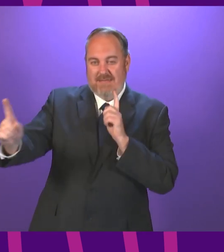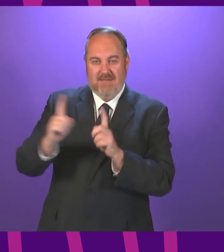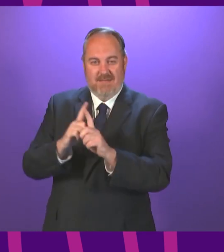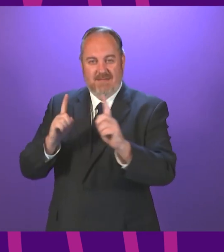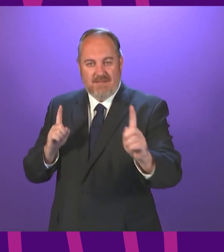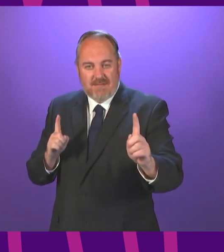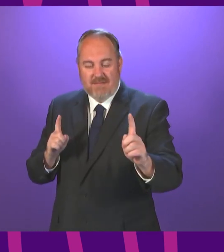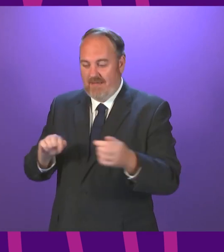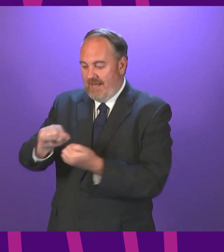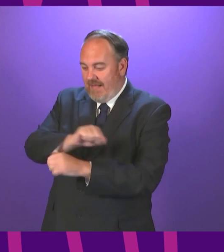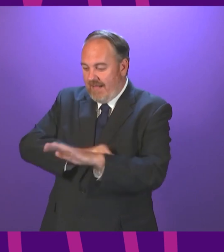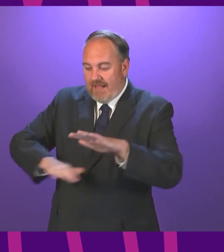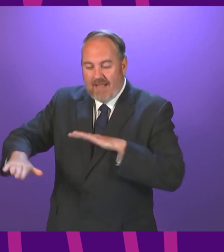cleaning surfaces and wearing face coverings,